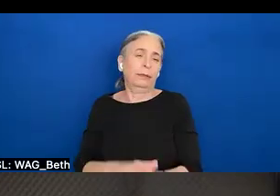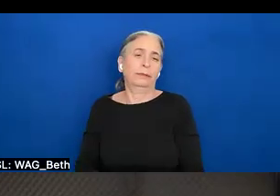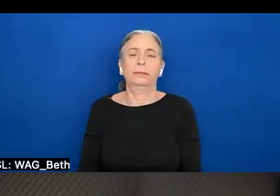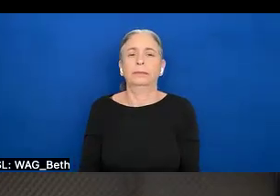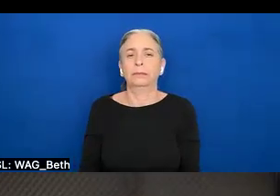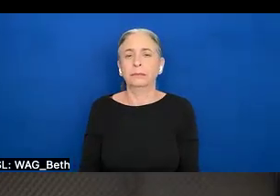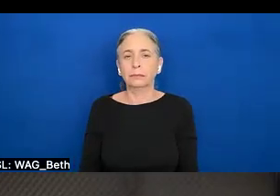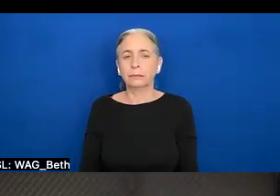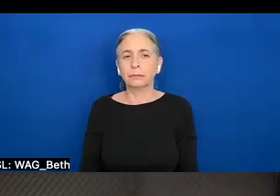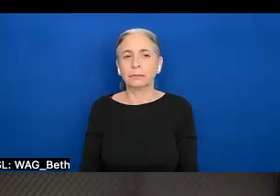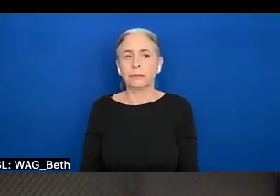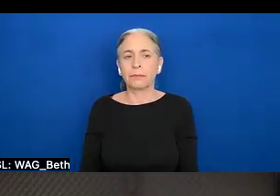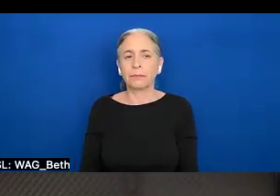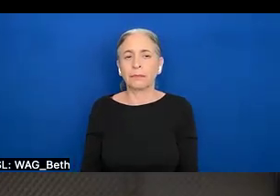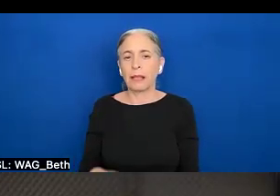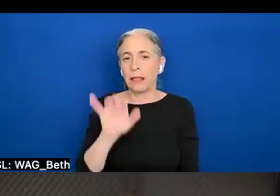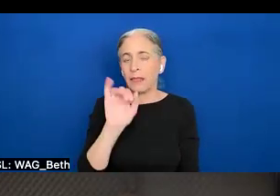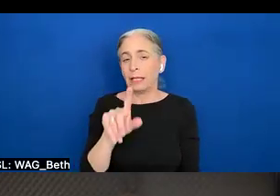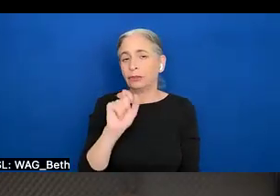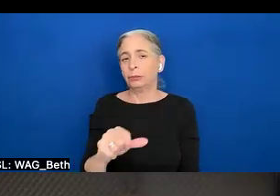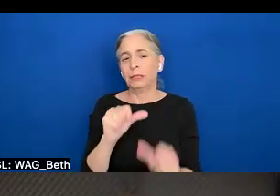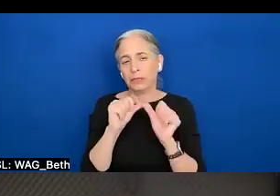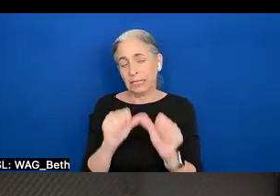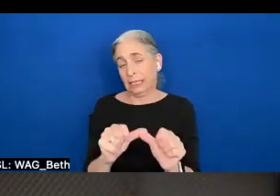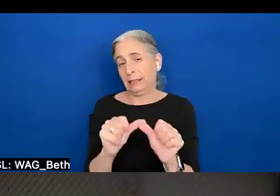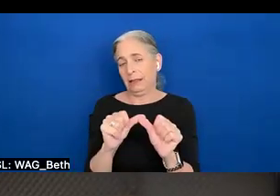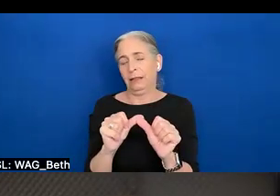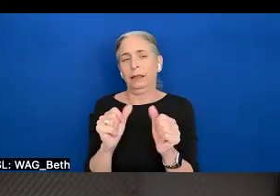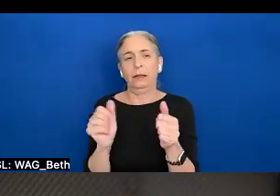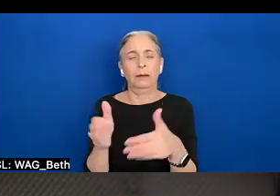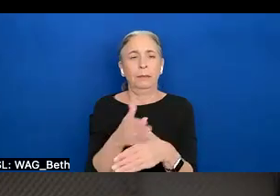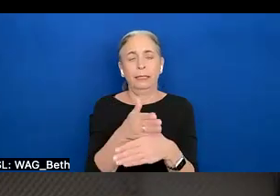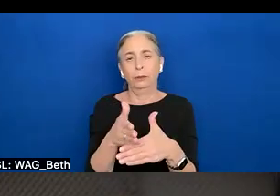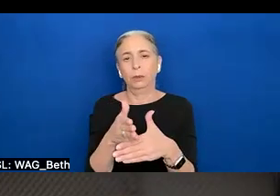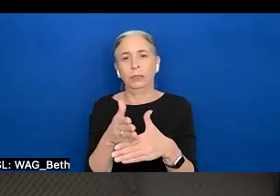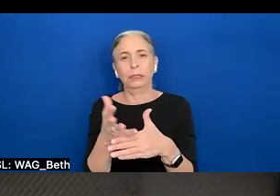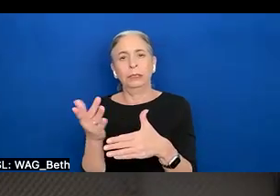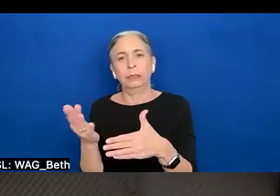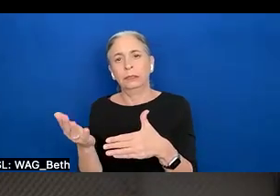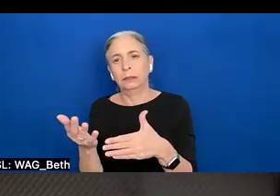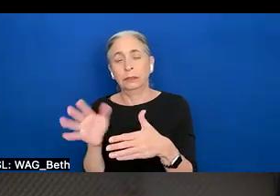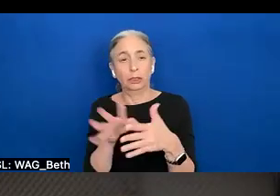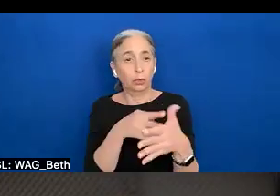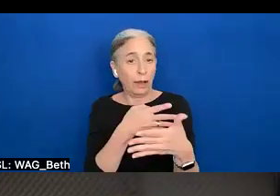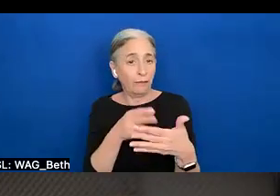That structure should be consistent between graphic